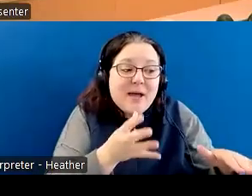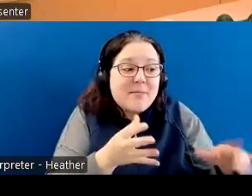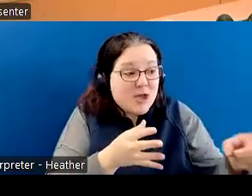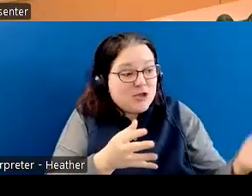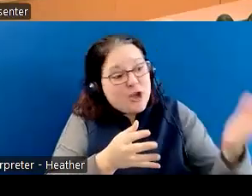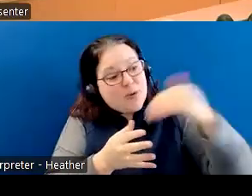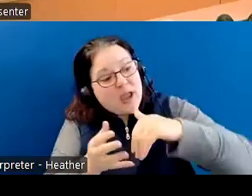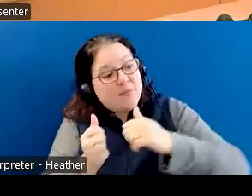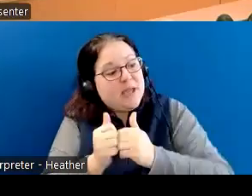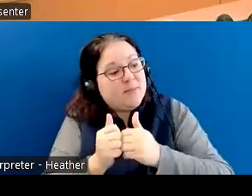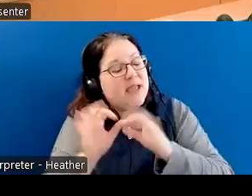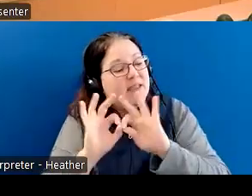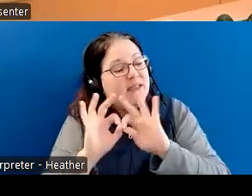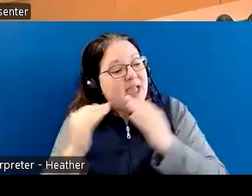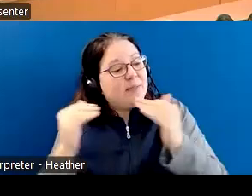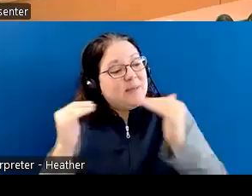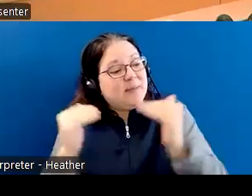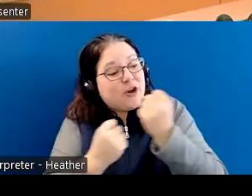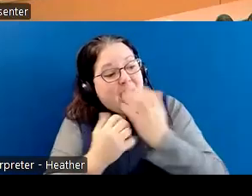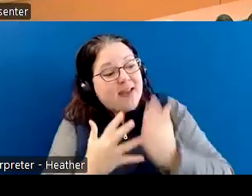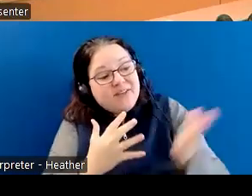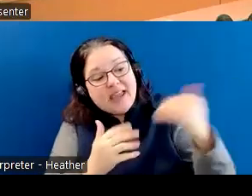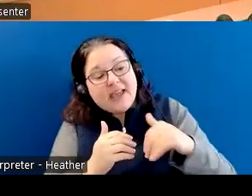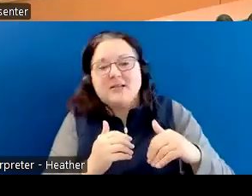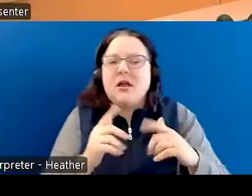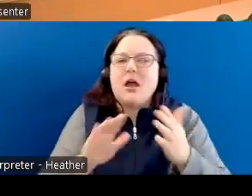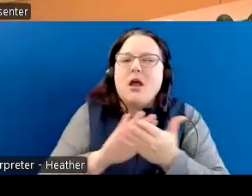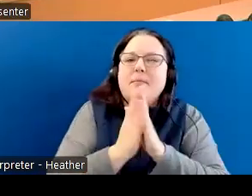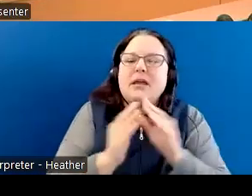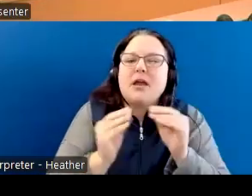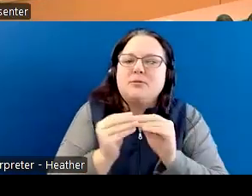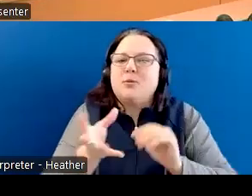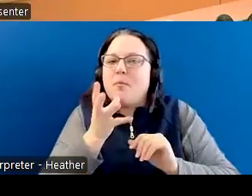with our family peer advocate and we can just kind of make it more of like mom and I or dad and I